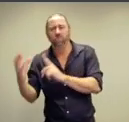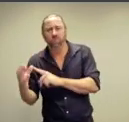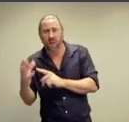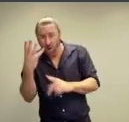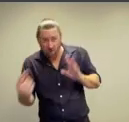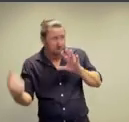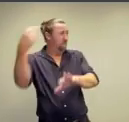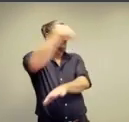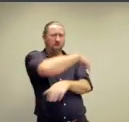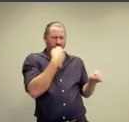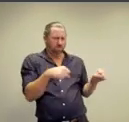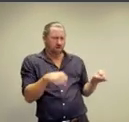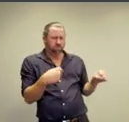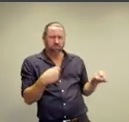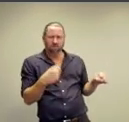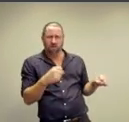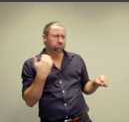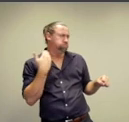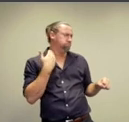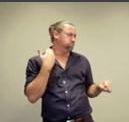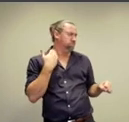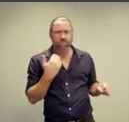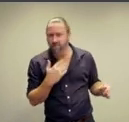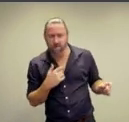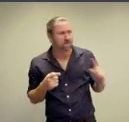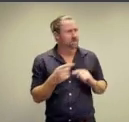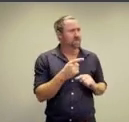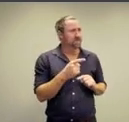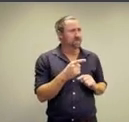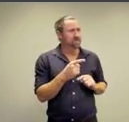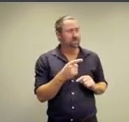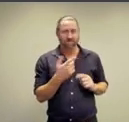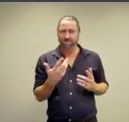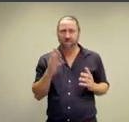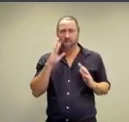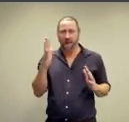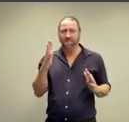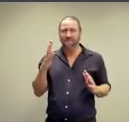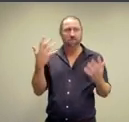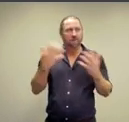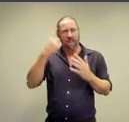wild capacity to really undo those hard heteronormative masculine ideals